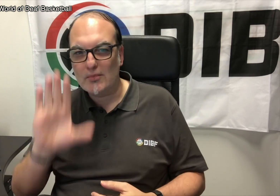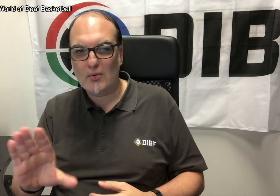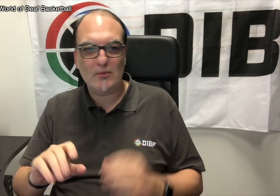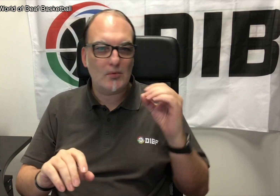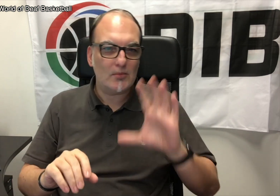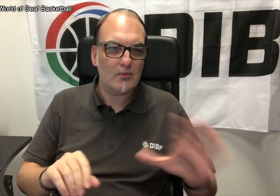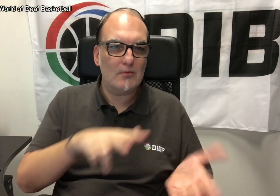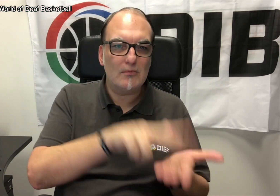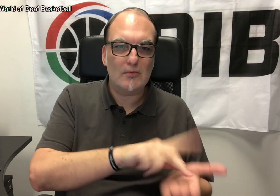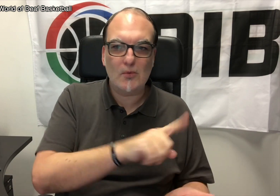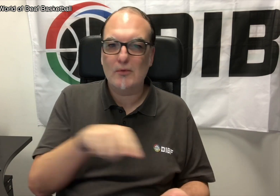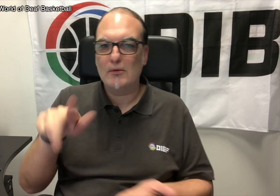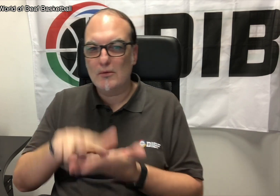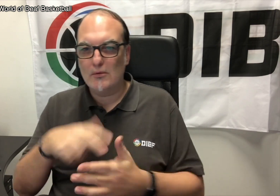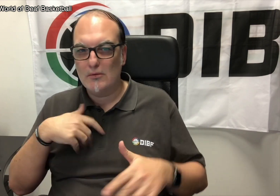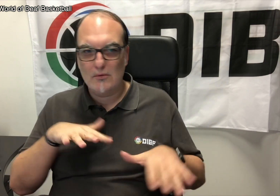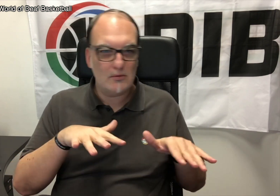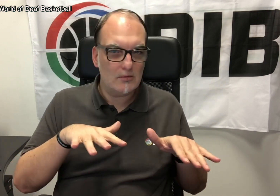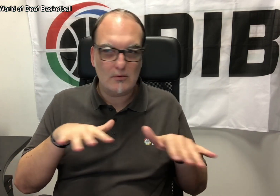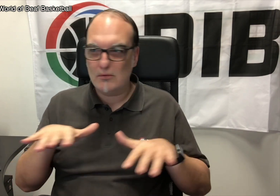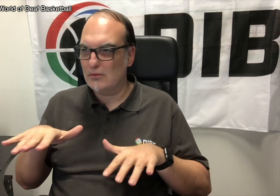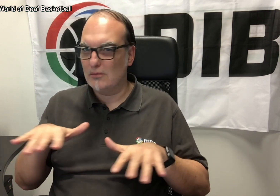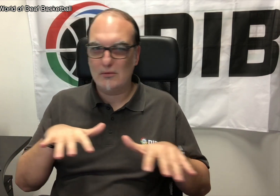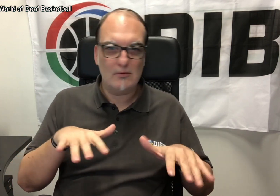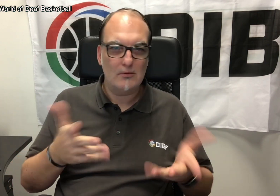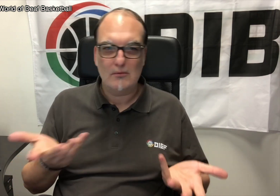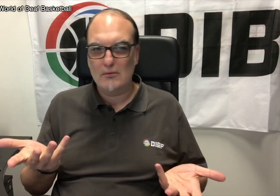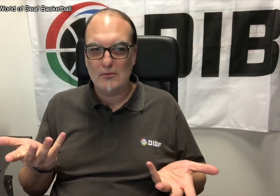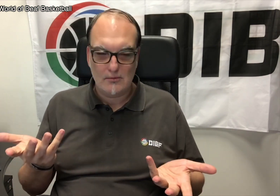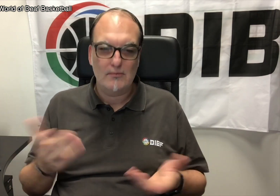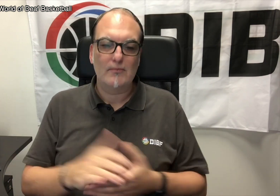Each had its own opinions creating confusion.